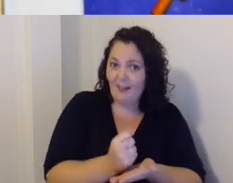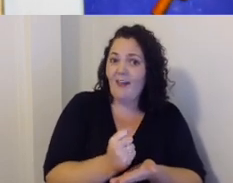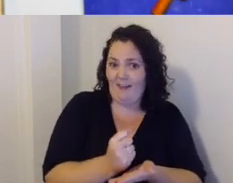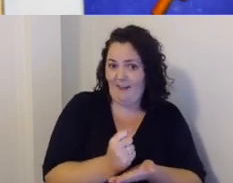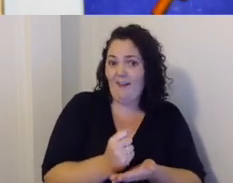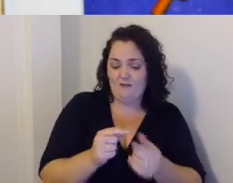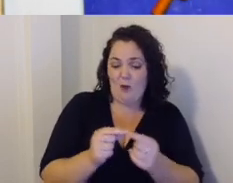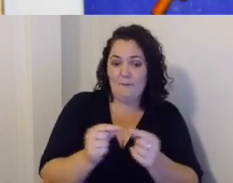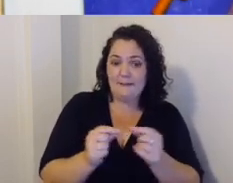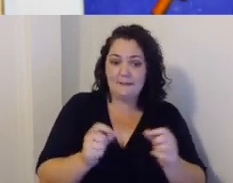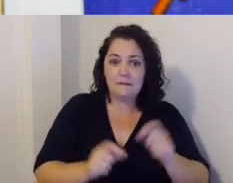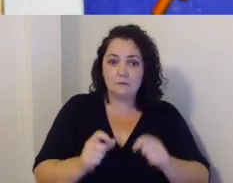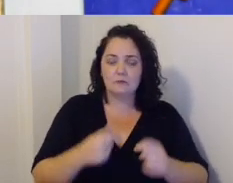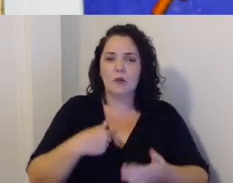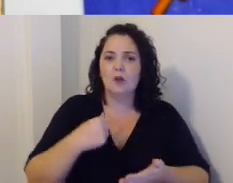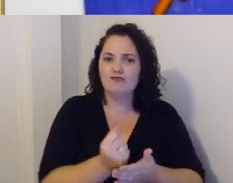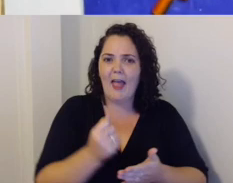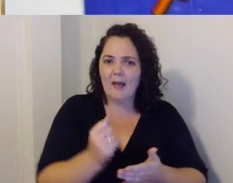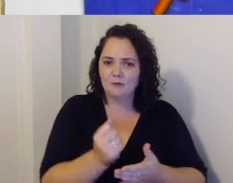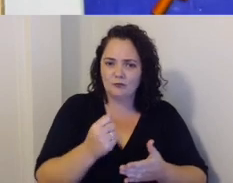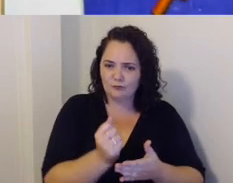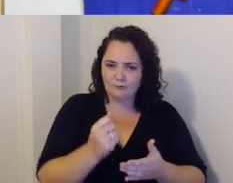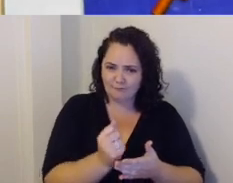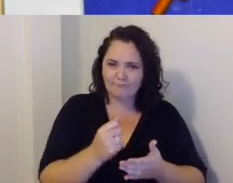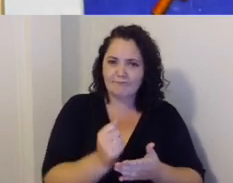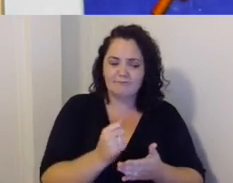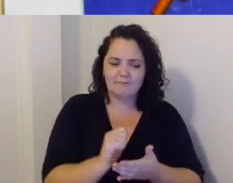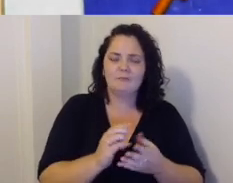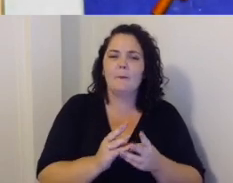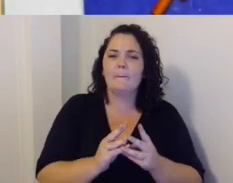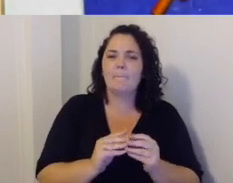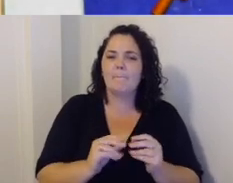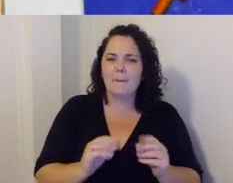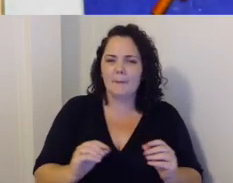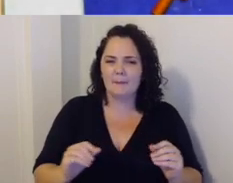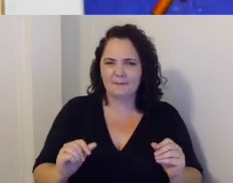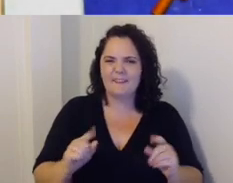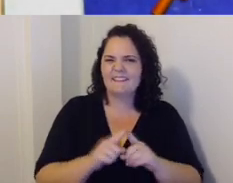you can see here and I've just ground them up into a powder and that's just ordinary white school